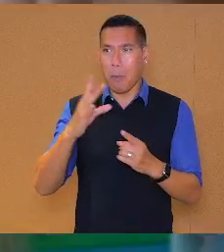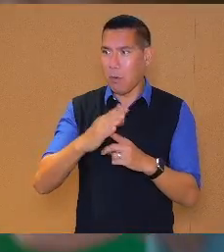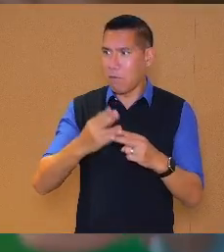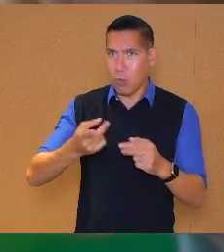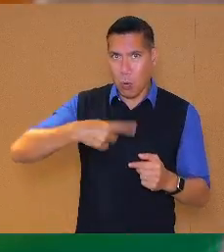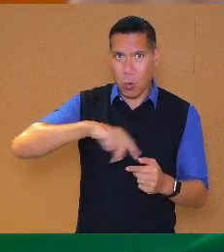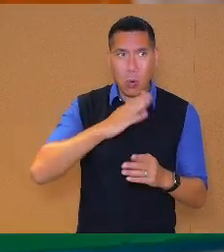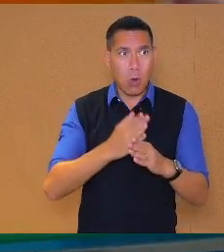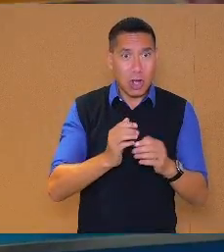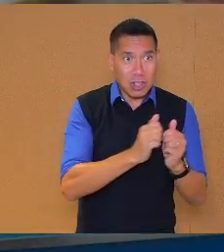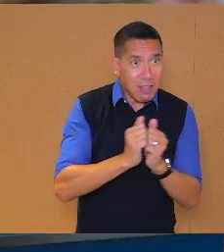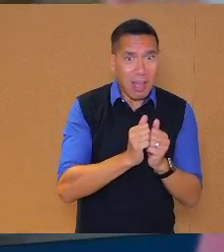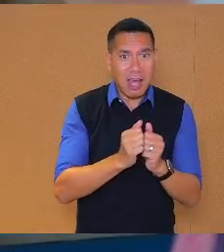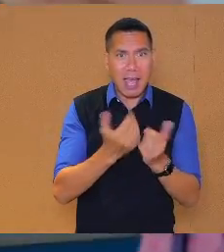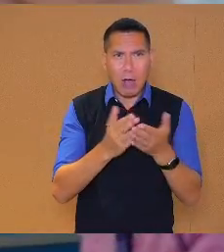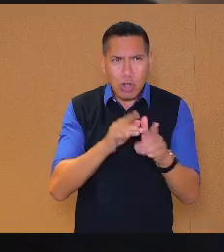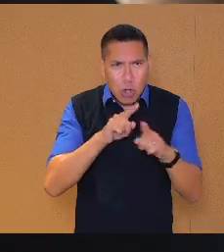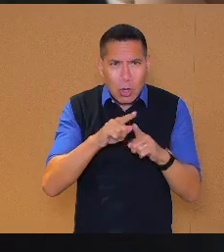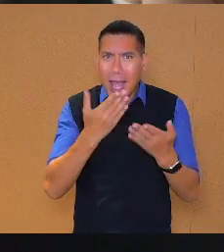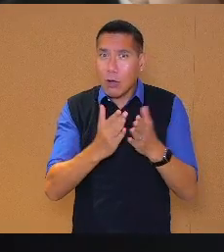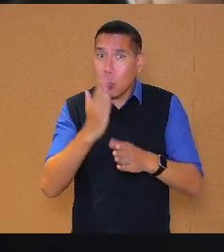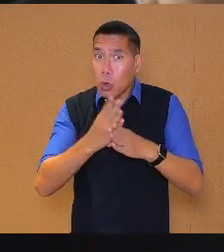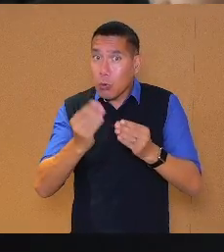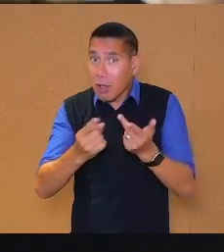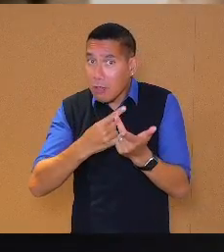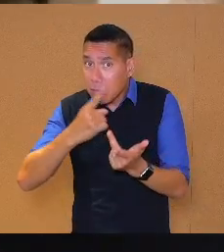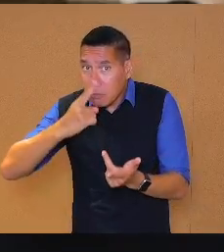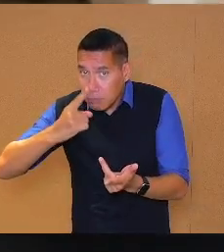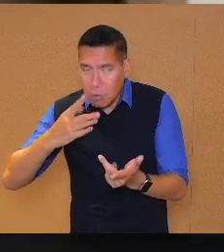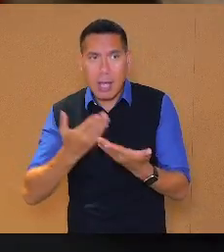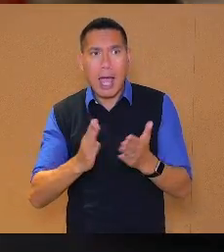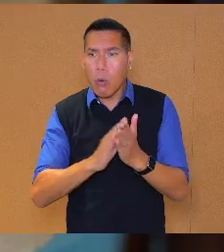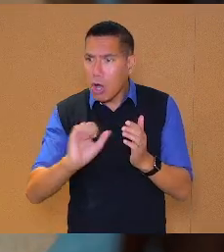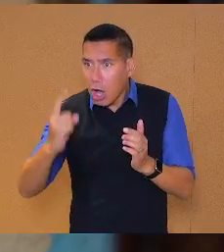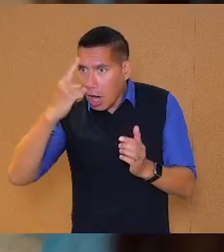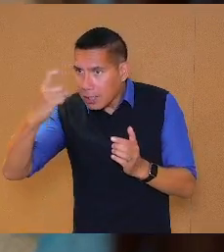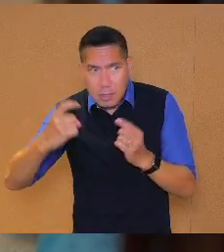It helps us come together and learn how to work with others, how to share others' ideas, and figure out what your